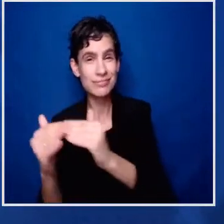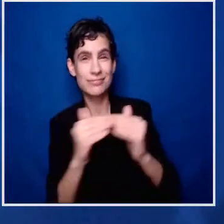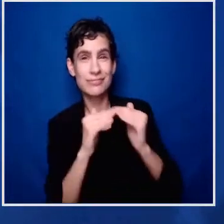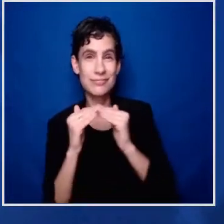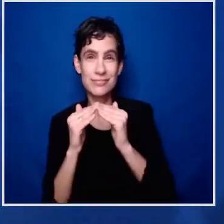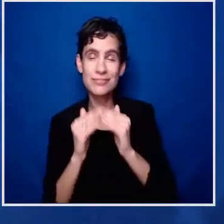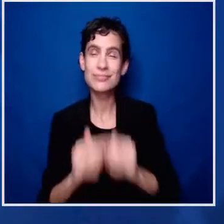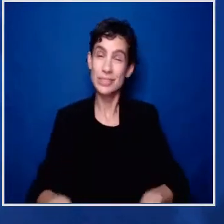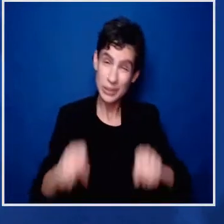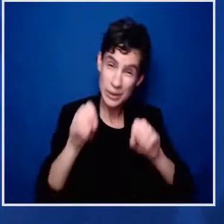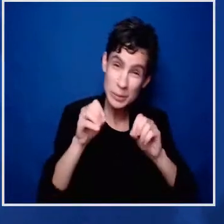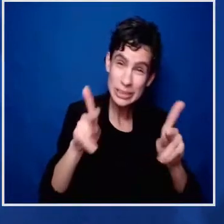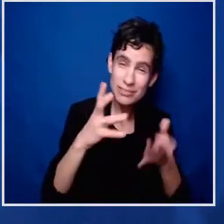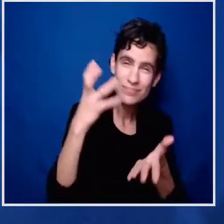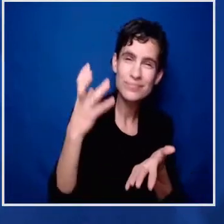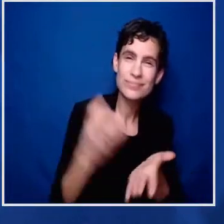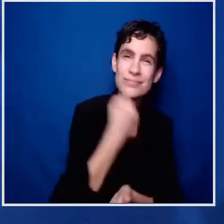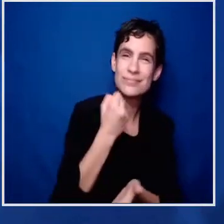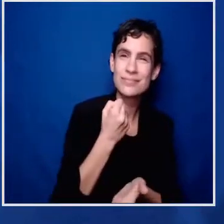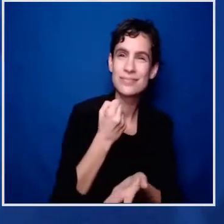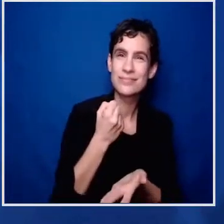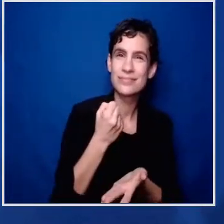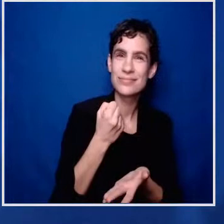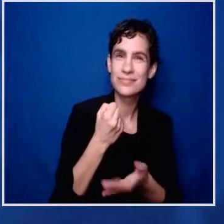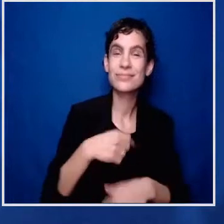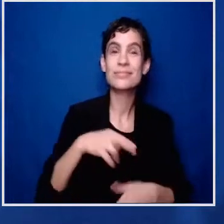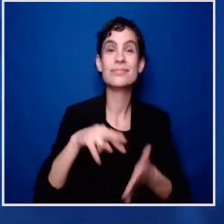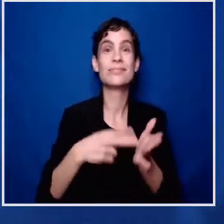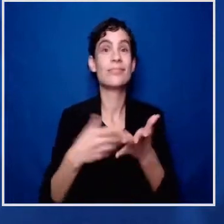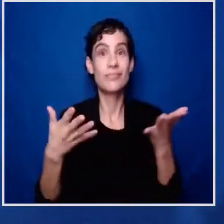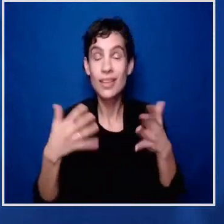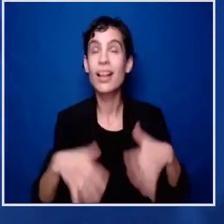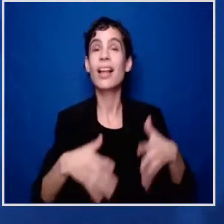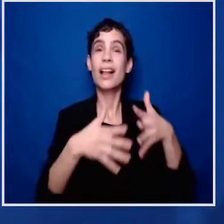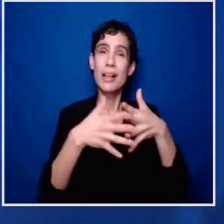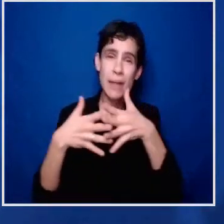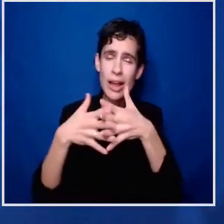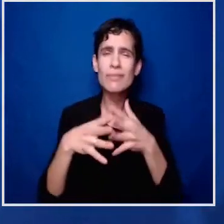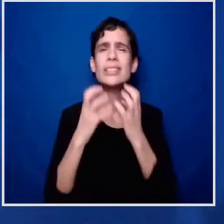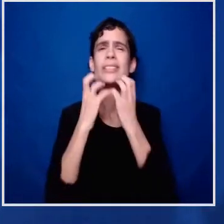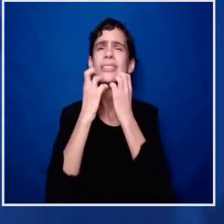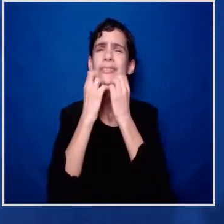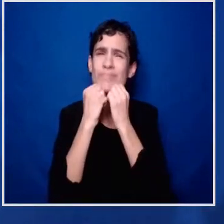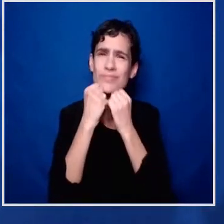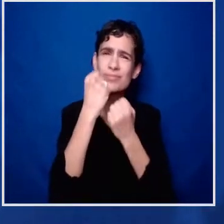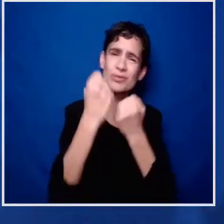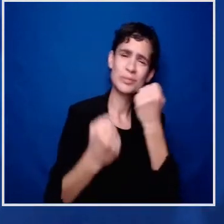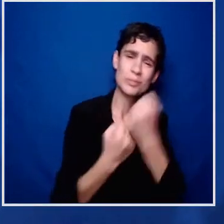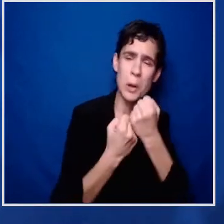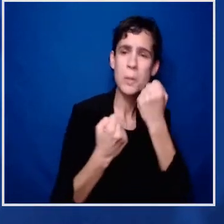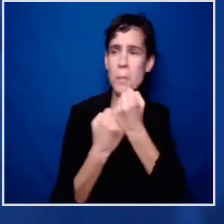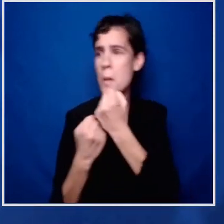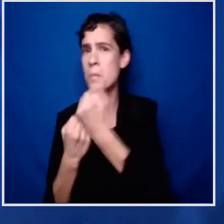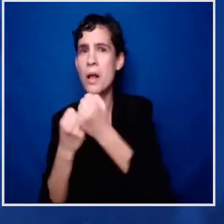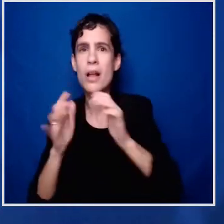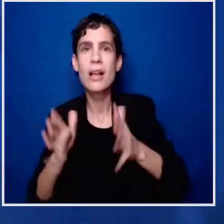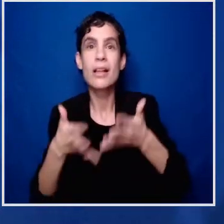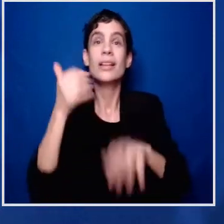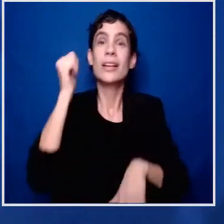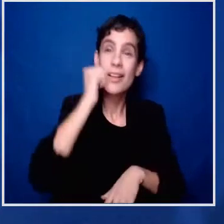AMERICORPS IS HONORED TO HELP